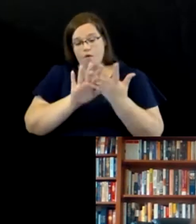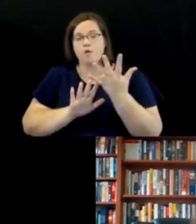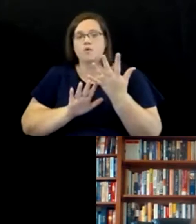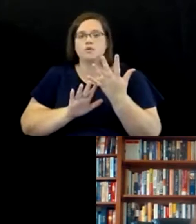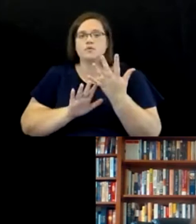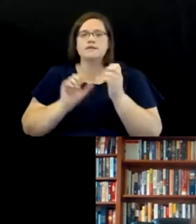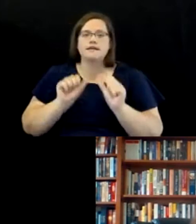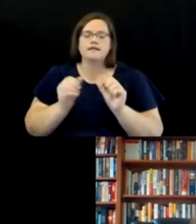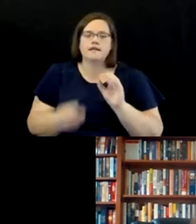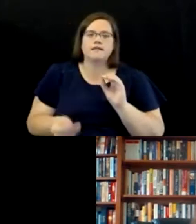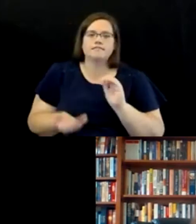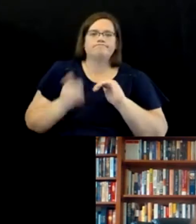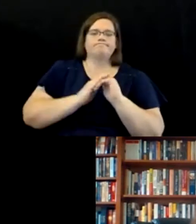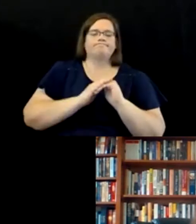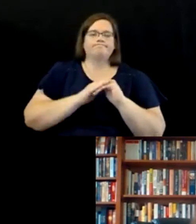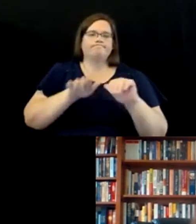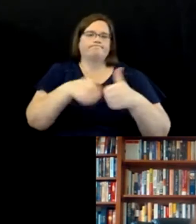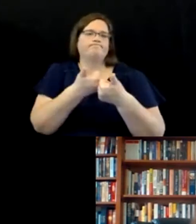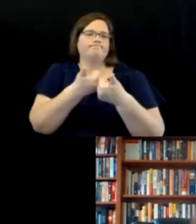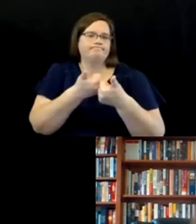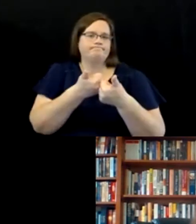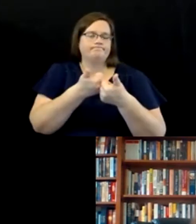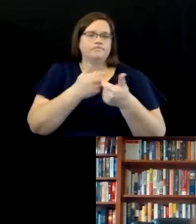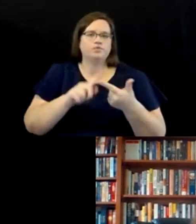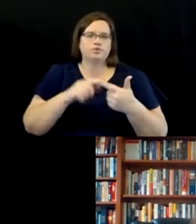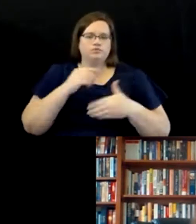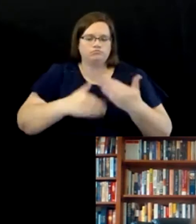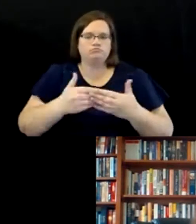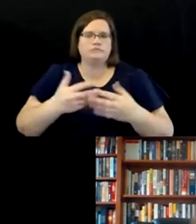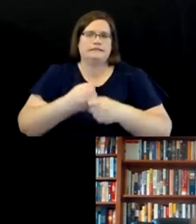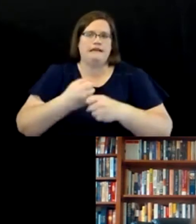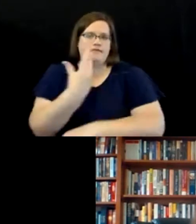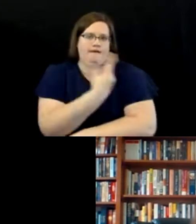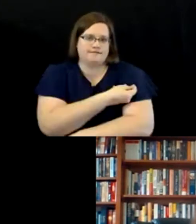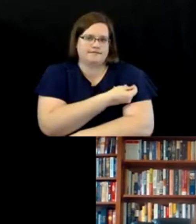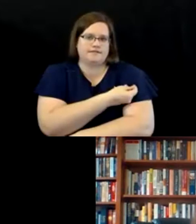access vaccines. So as we like to say, we're kind of building